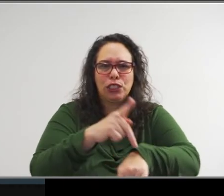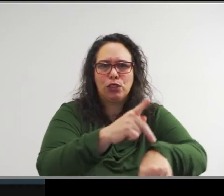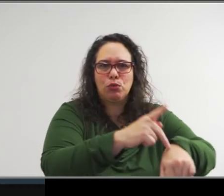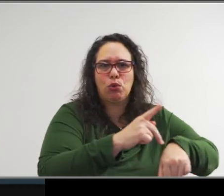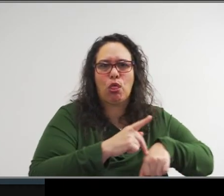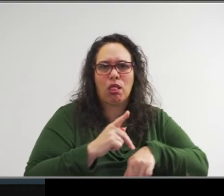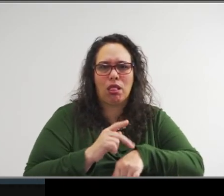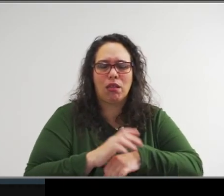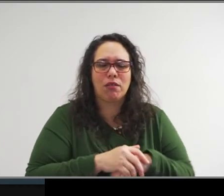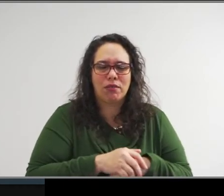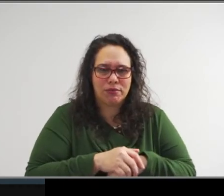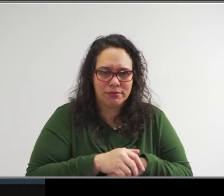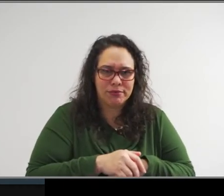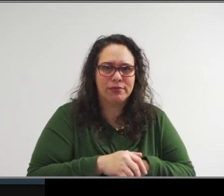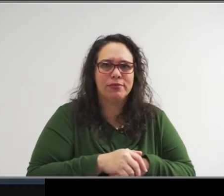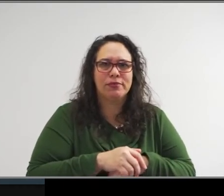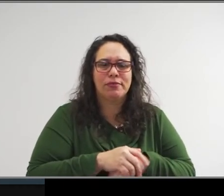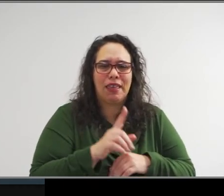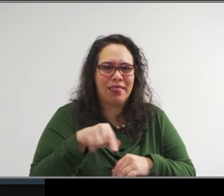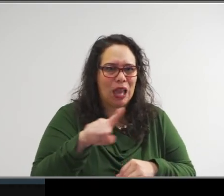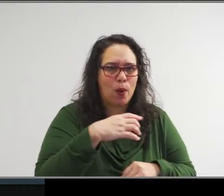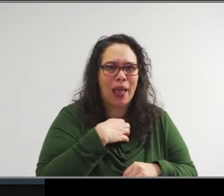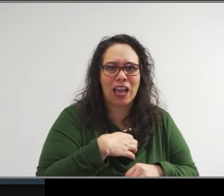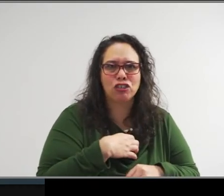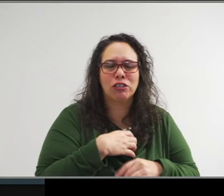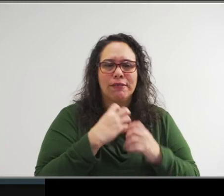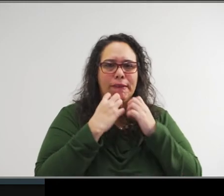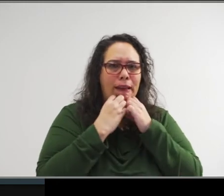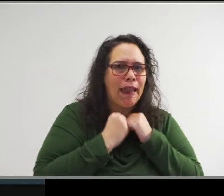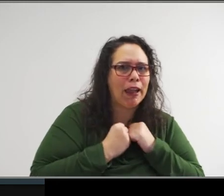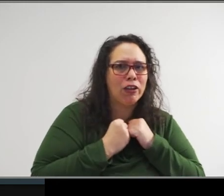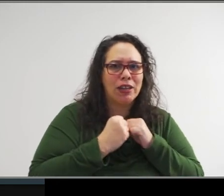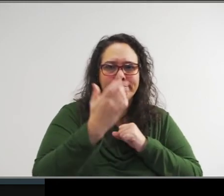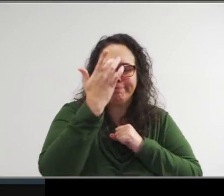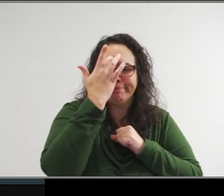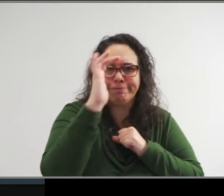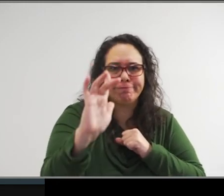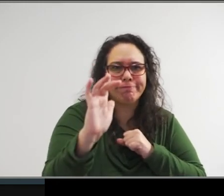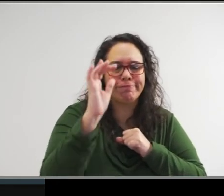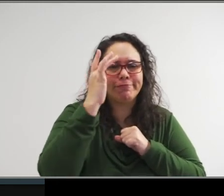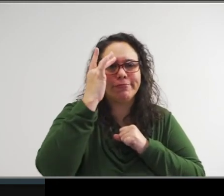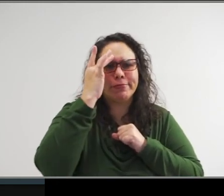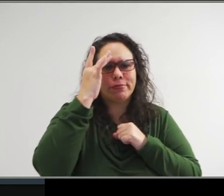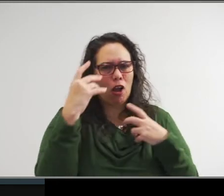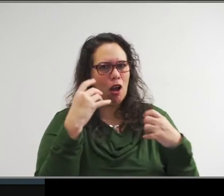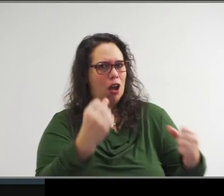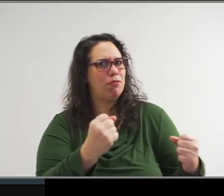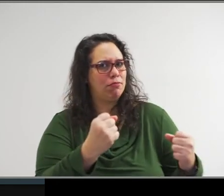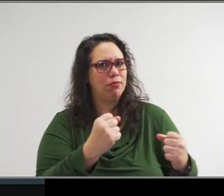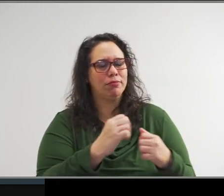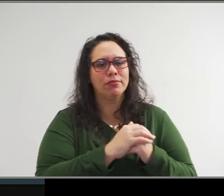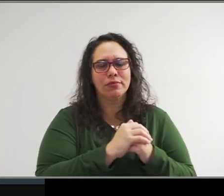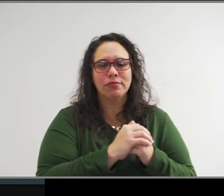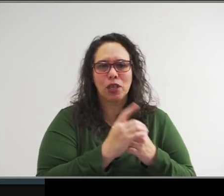They were passionate, caring, smart confident in what they were doing.